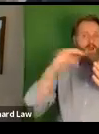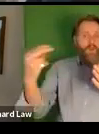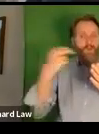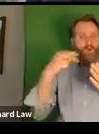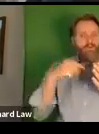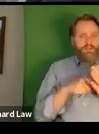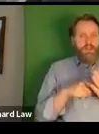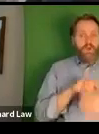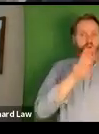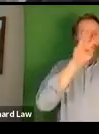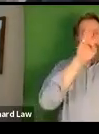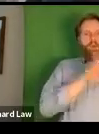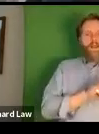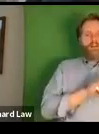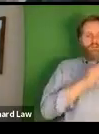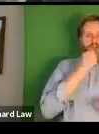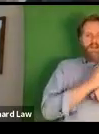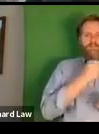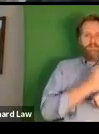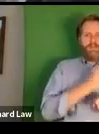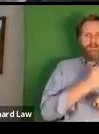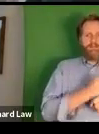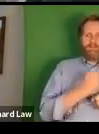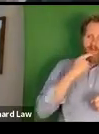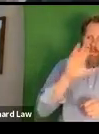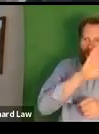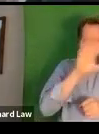government saying hi DWP Dumfries and Galloway